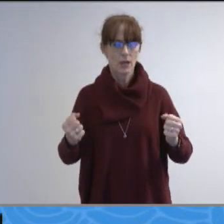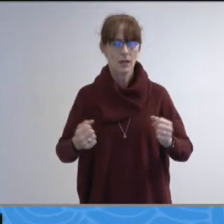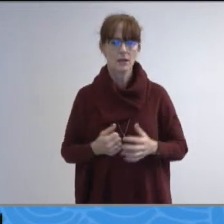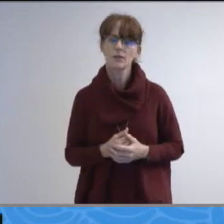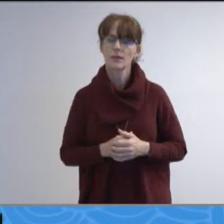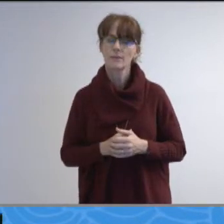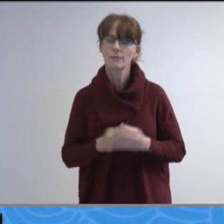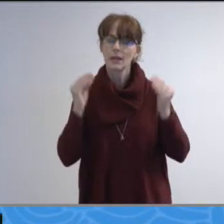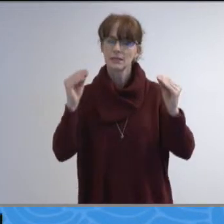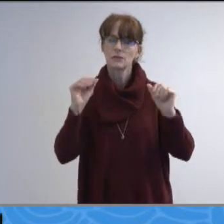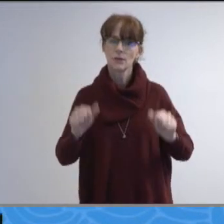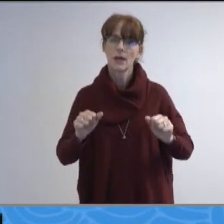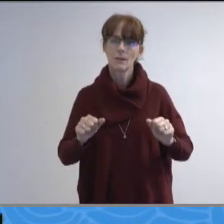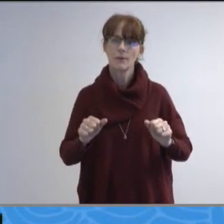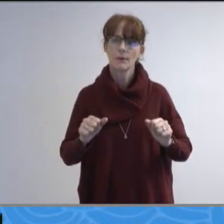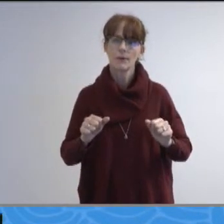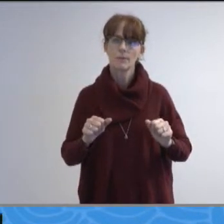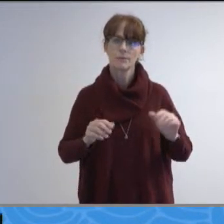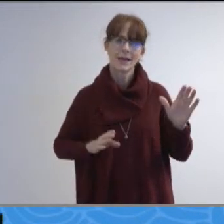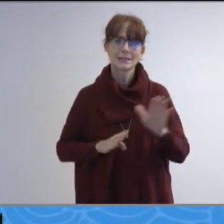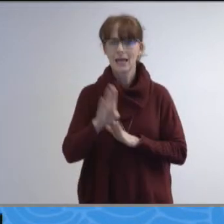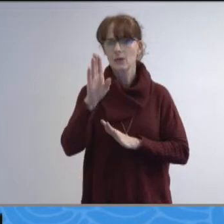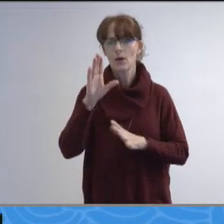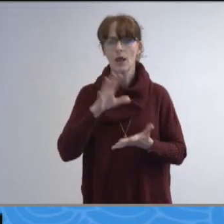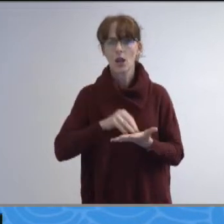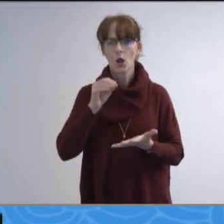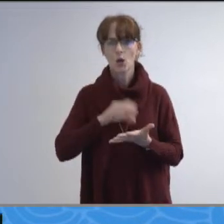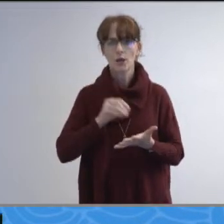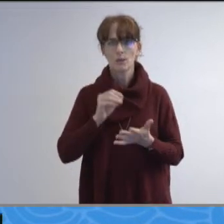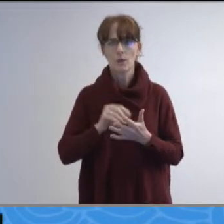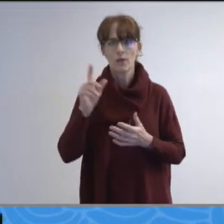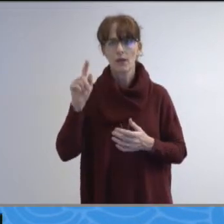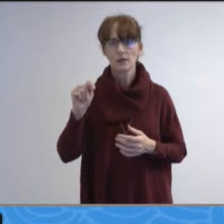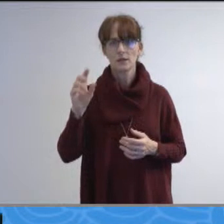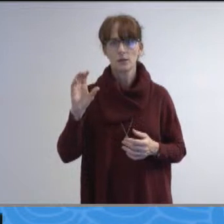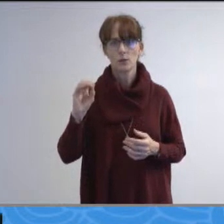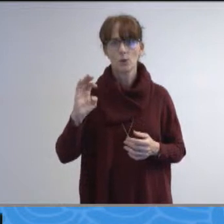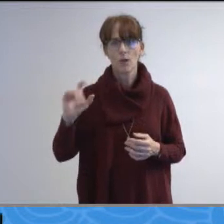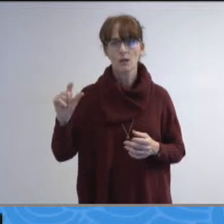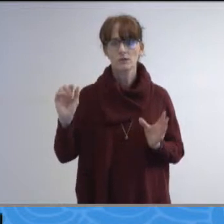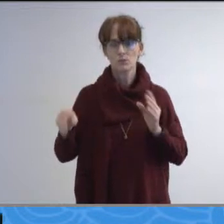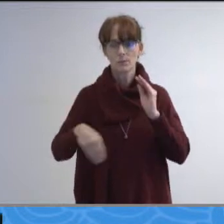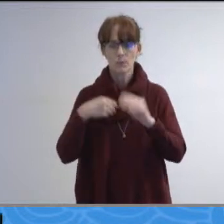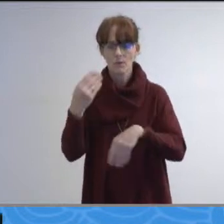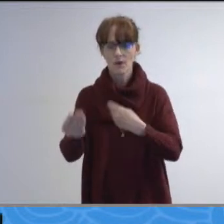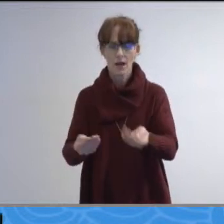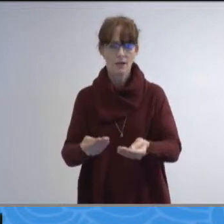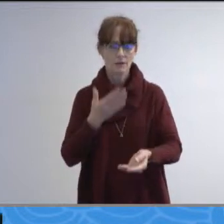and teachers are able to accelerate learning with the tools that we provide them. So you're in good company.